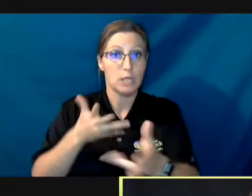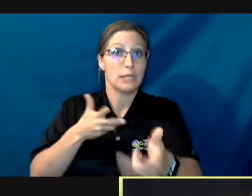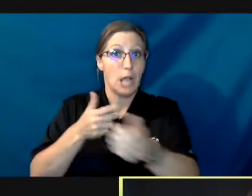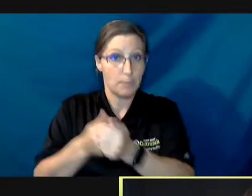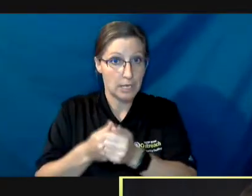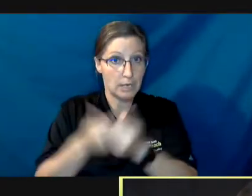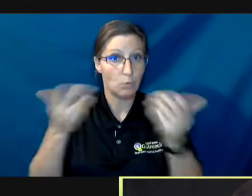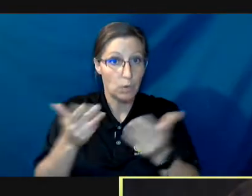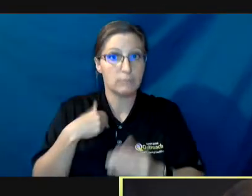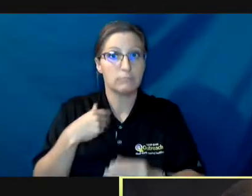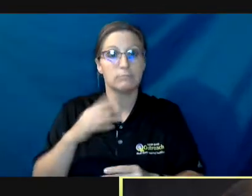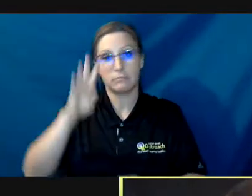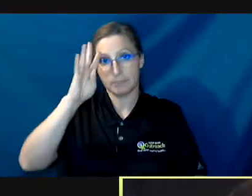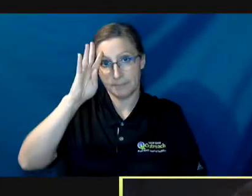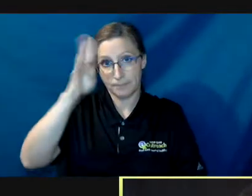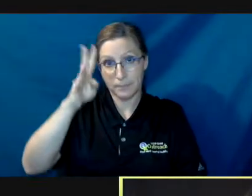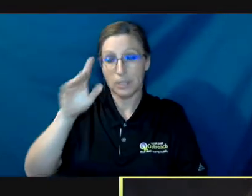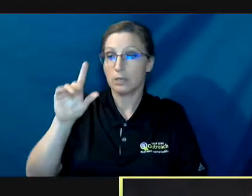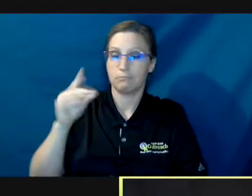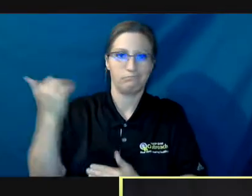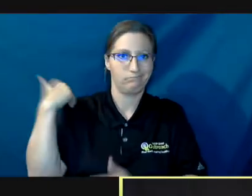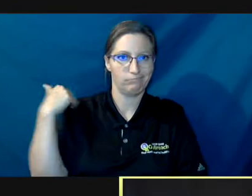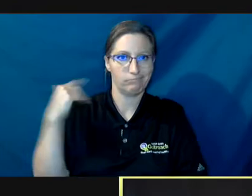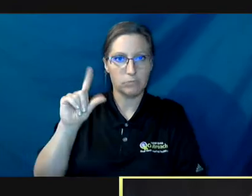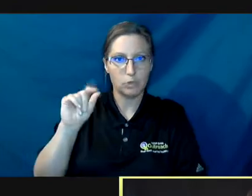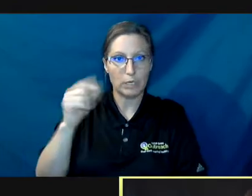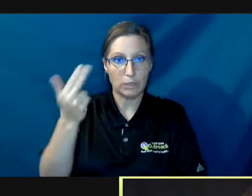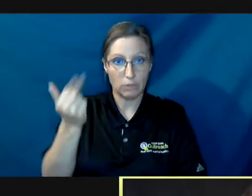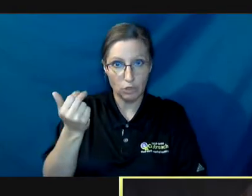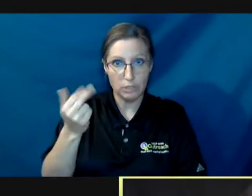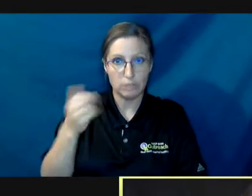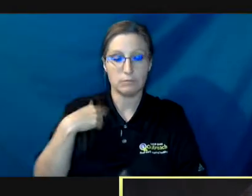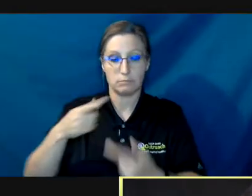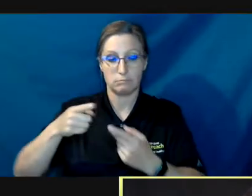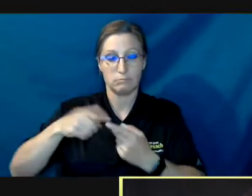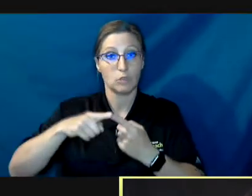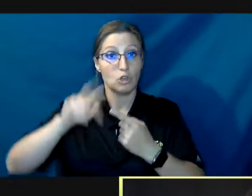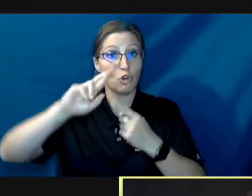were created in 2013. Again, it's the role of the educational interpreter